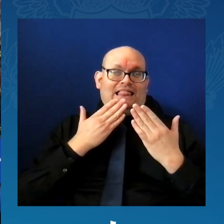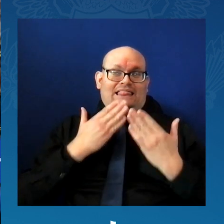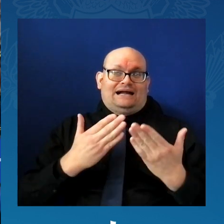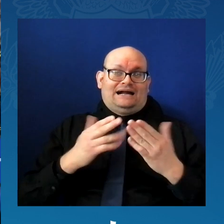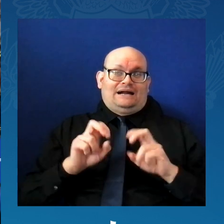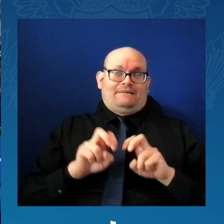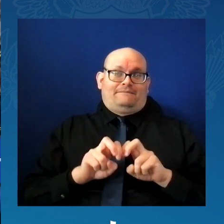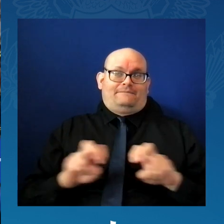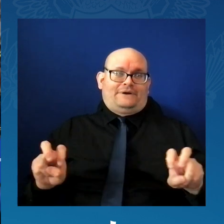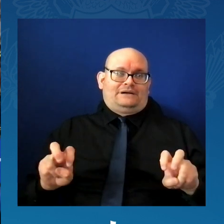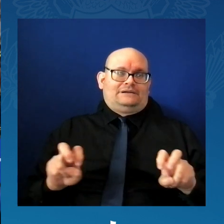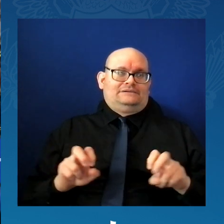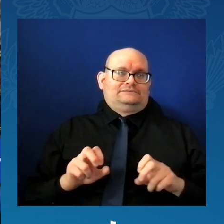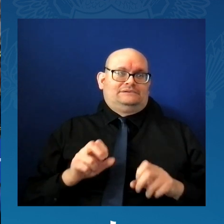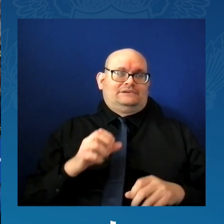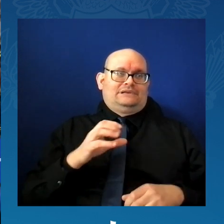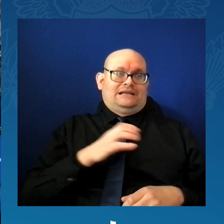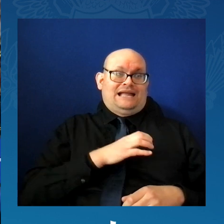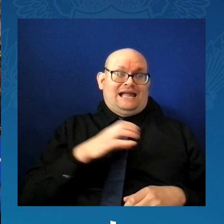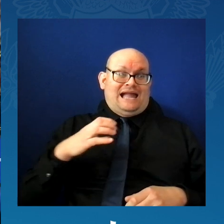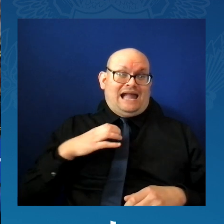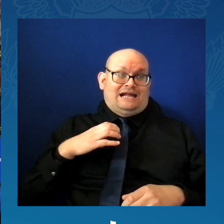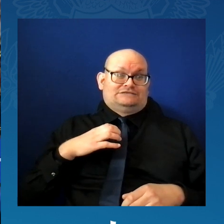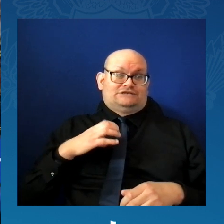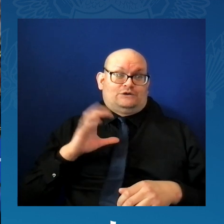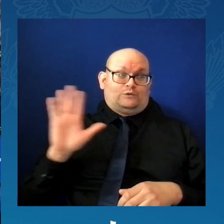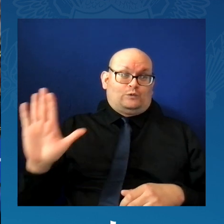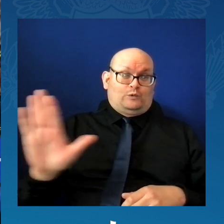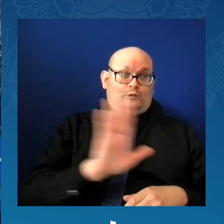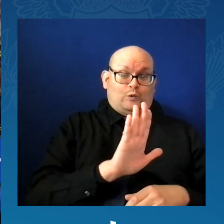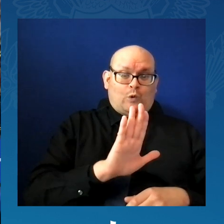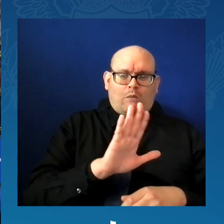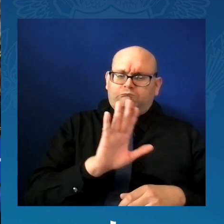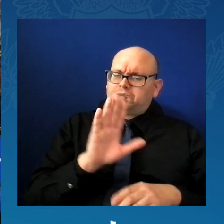for your perspective on novel space activities.